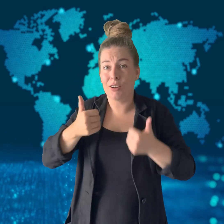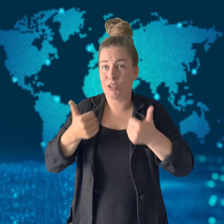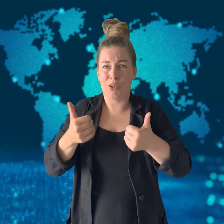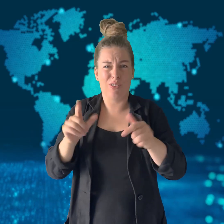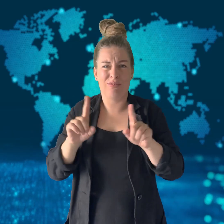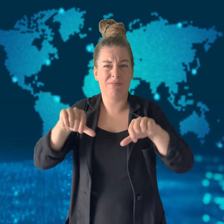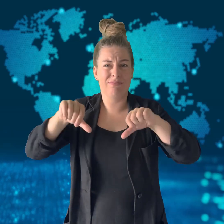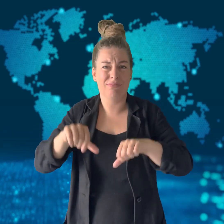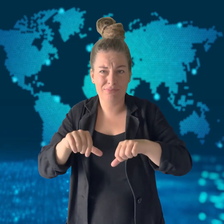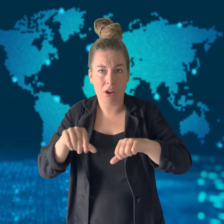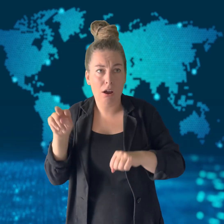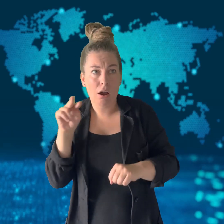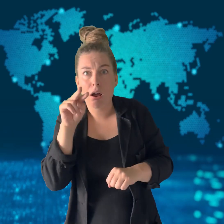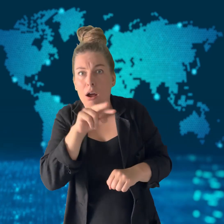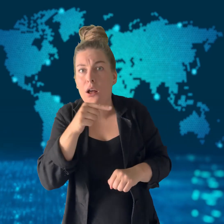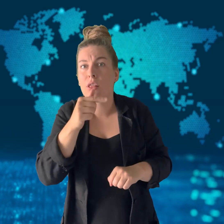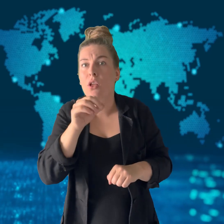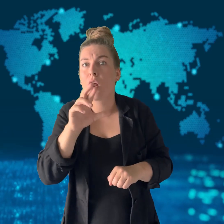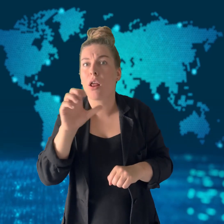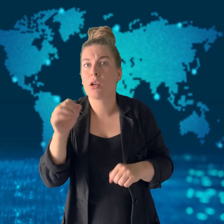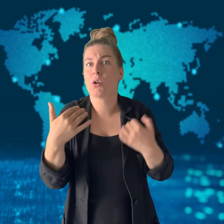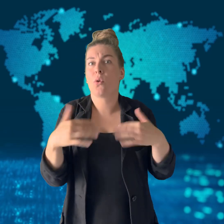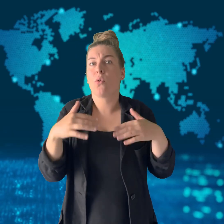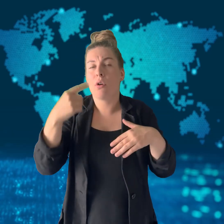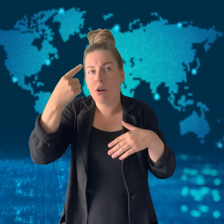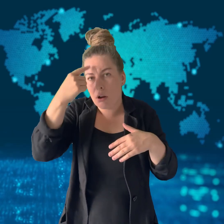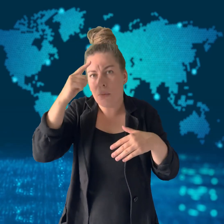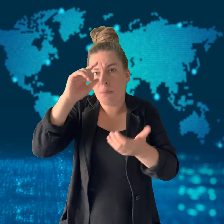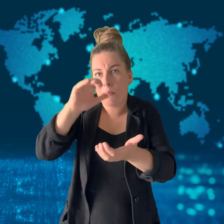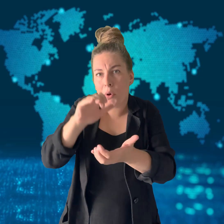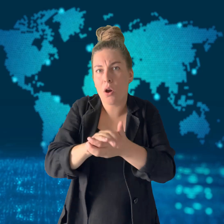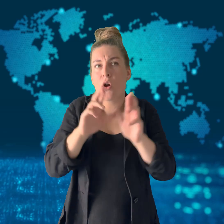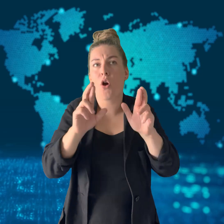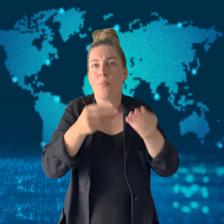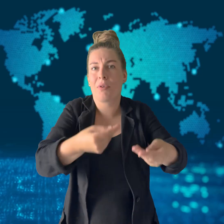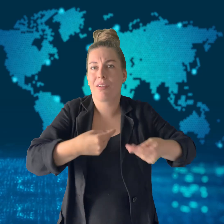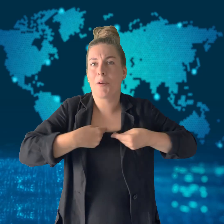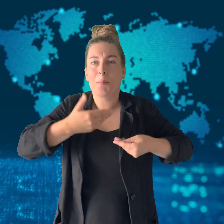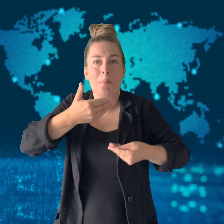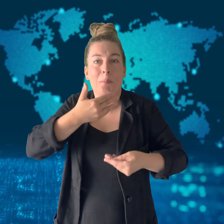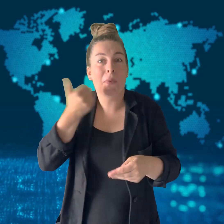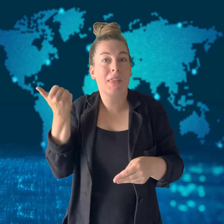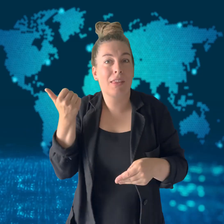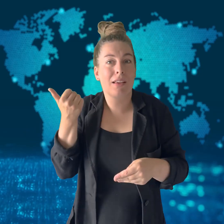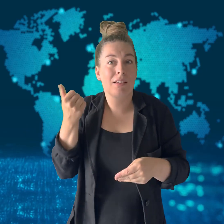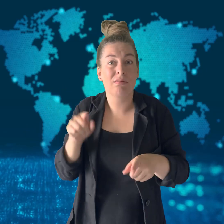Since she had suffered a violent childhood,